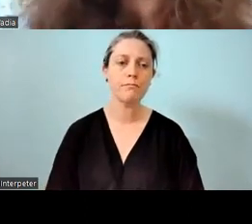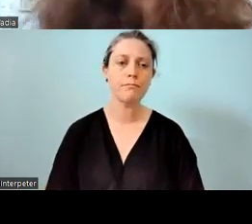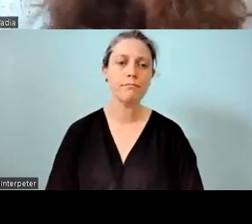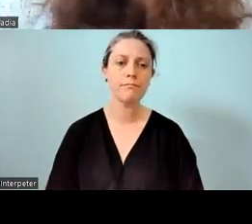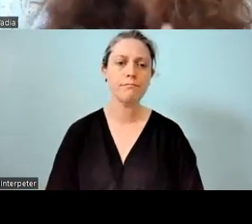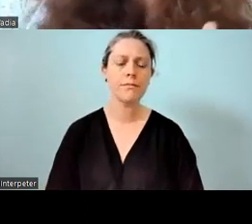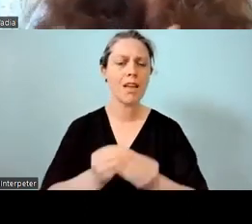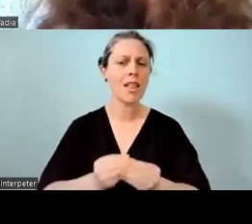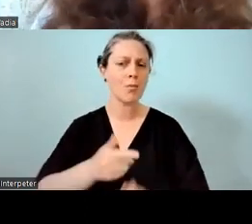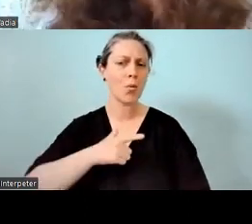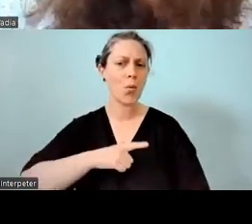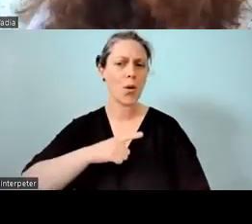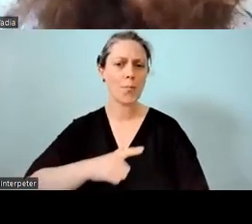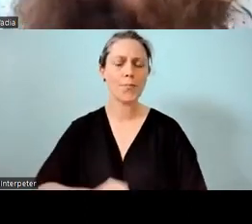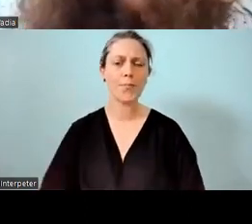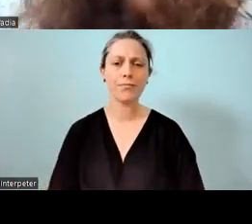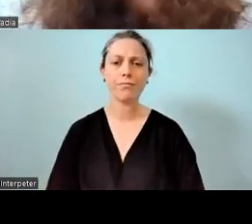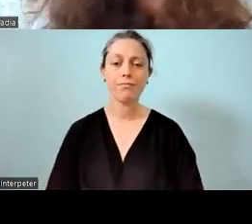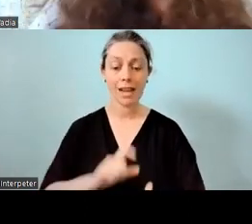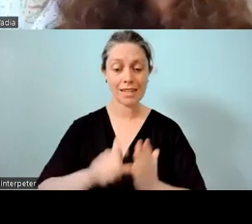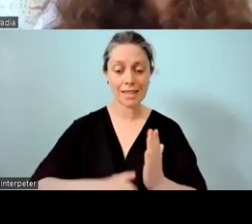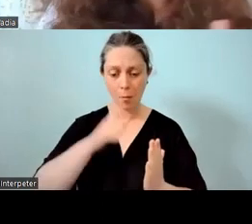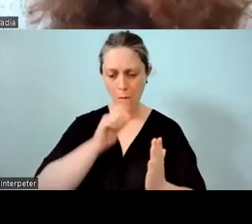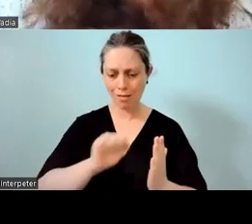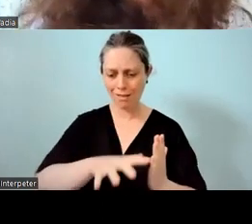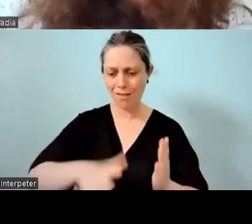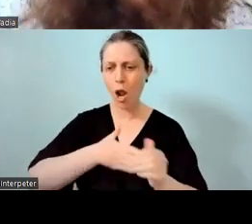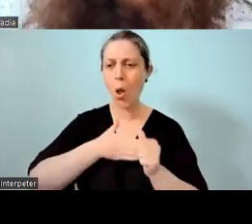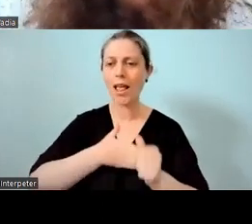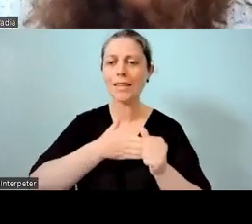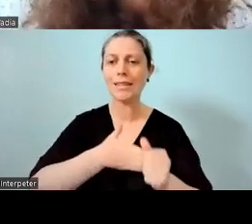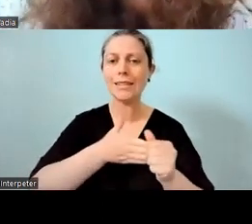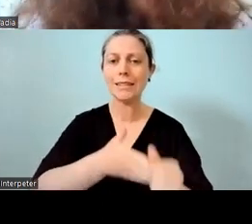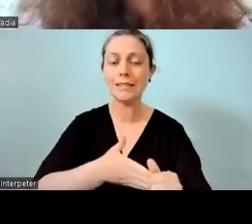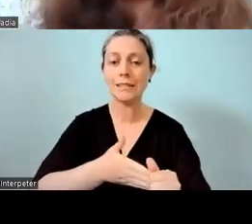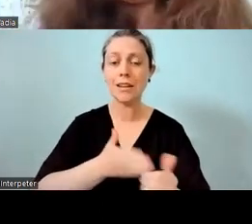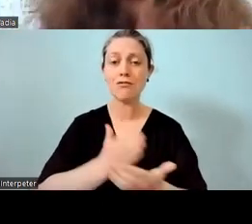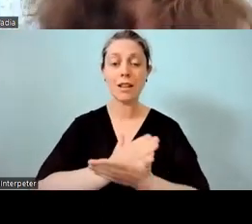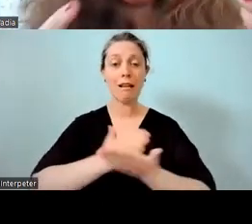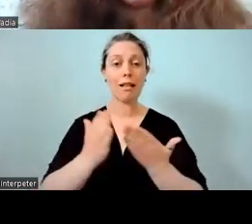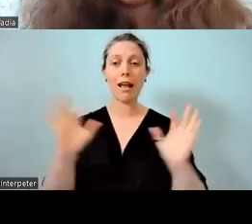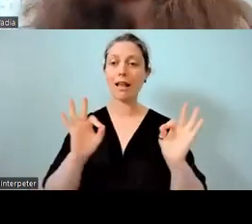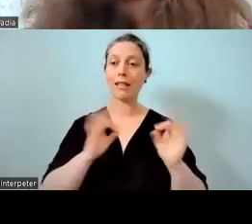is that it is led by disabled people and Whānau, so it's very clear, nothing about us without us. They're involved in everything.